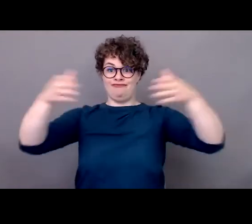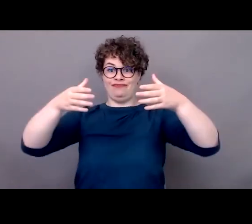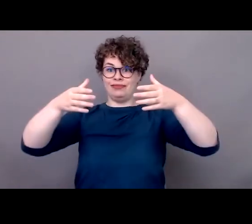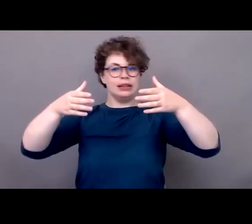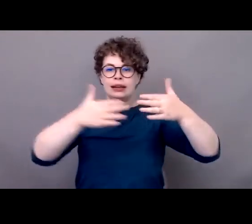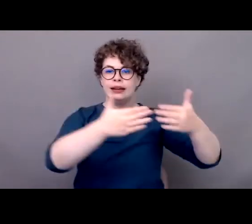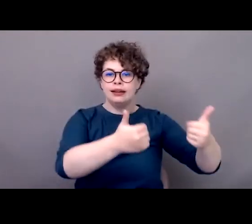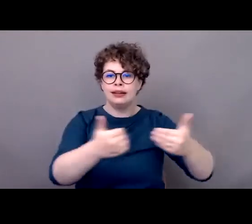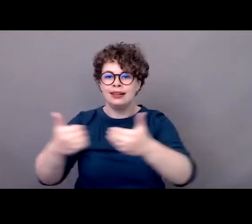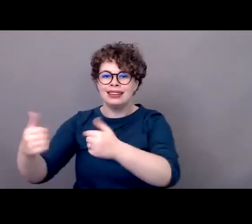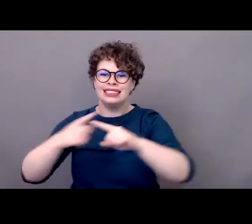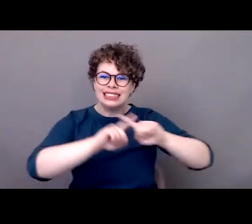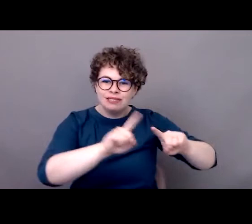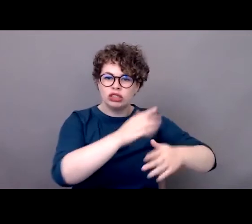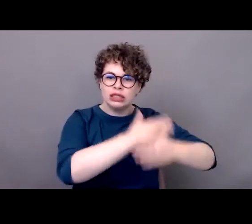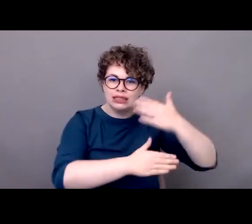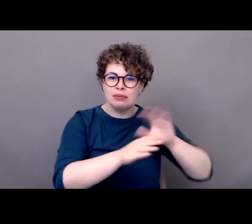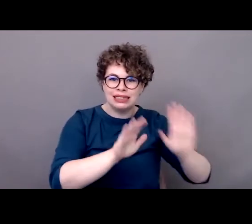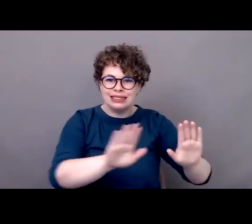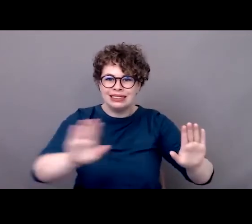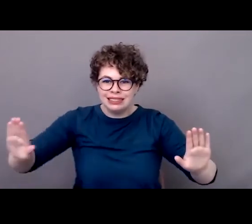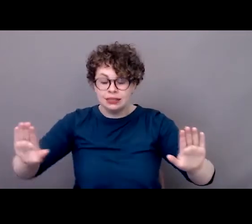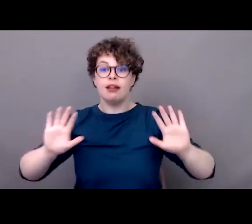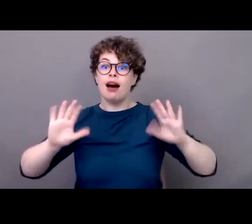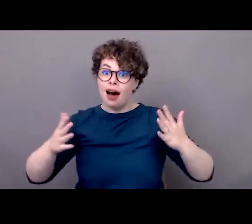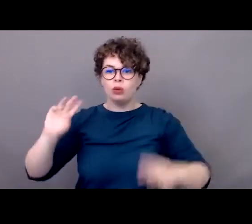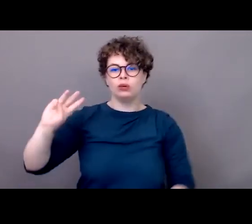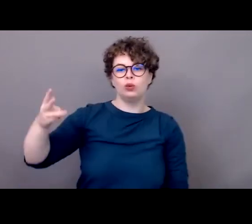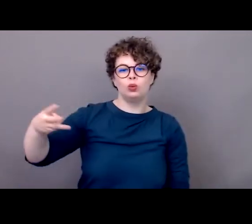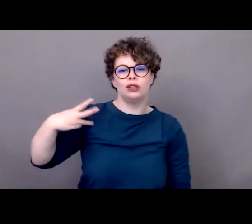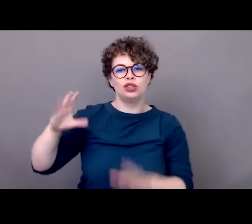through the Washington Group questions. But as well as disability-specific surveys,